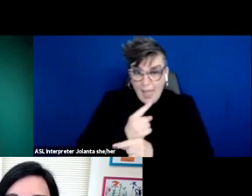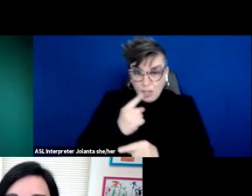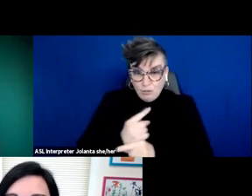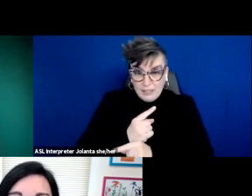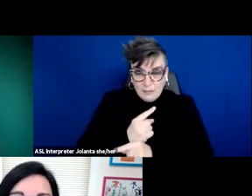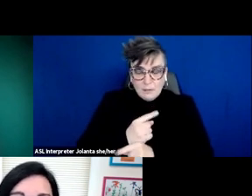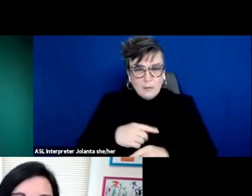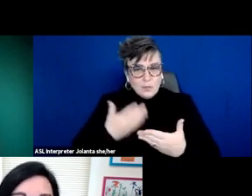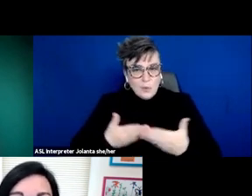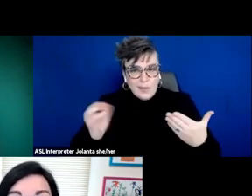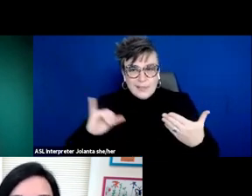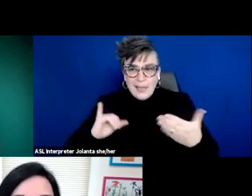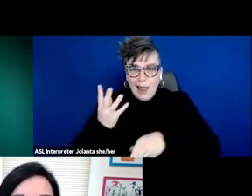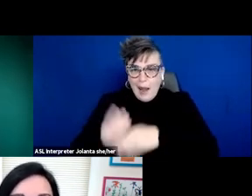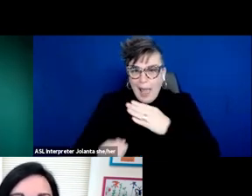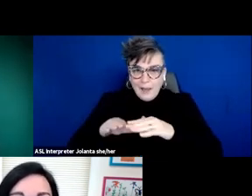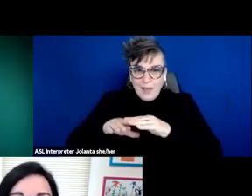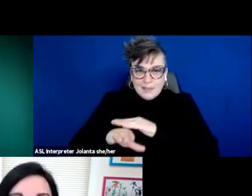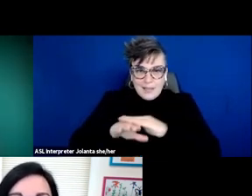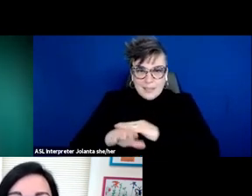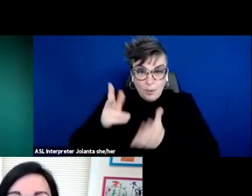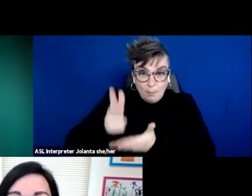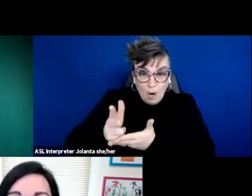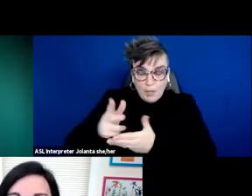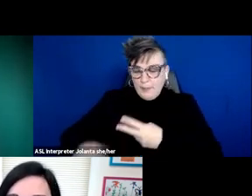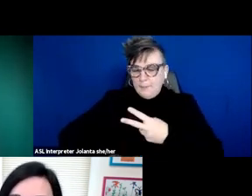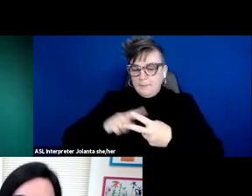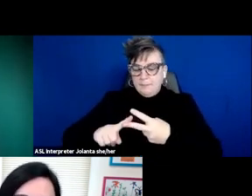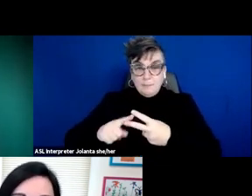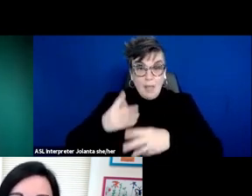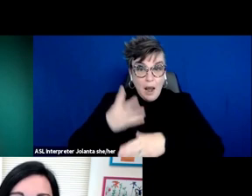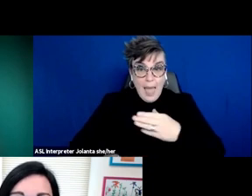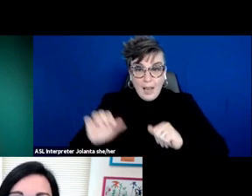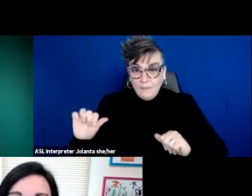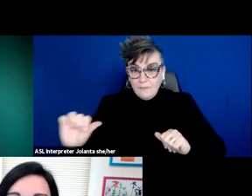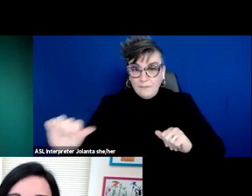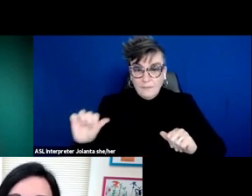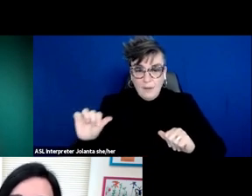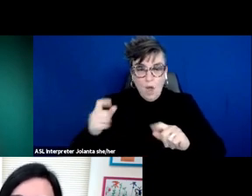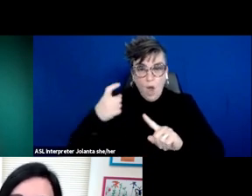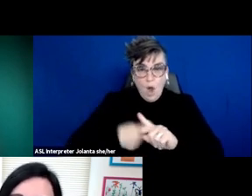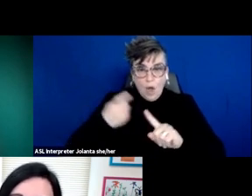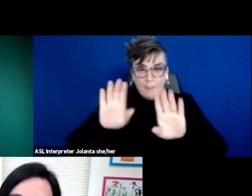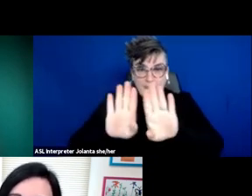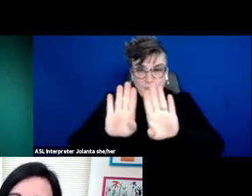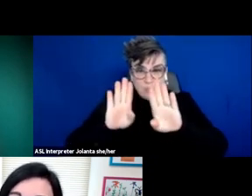accessible parking, lack of automated doors, leading to one patient recently telling me,